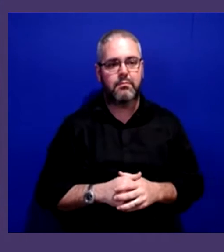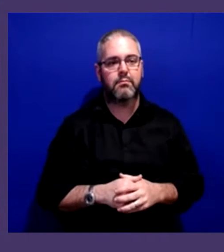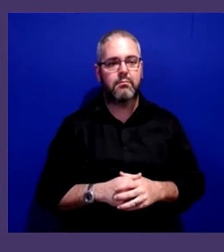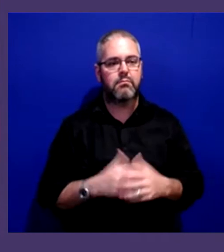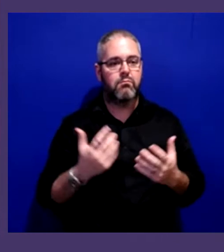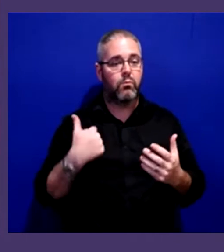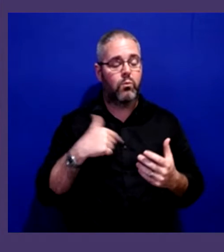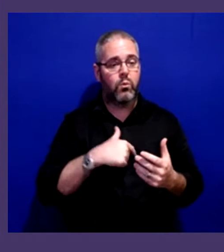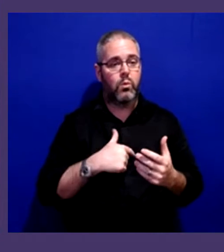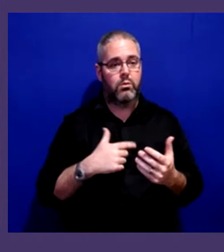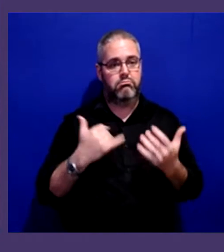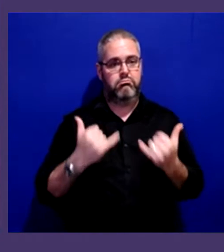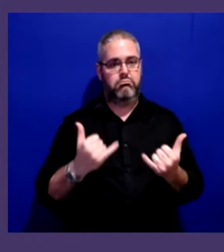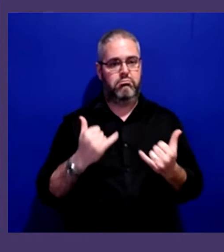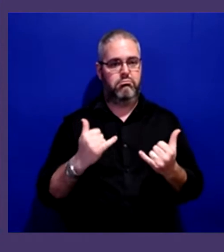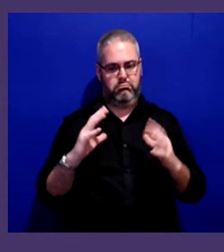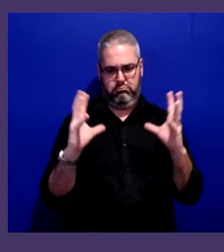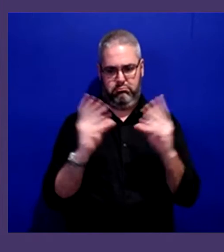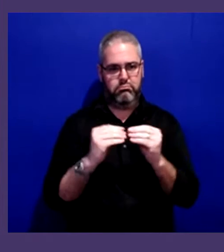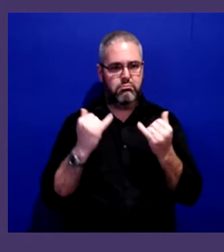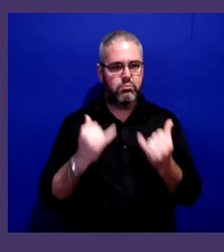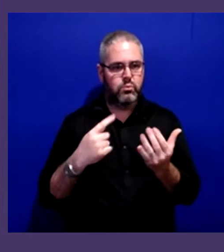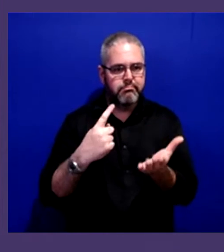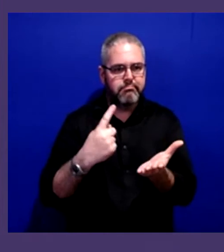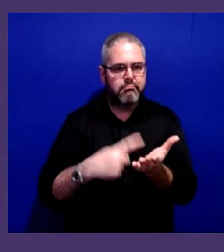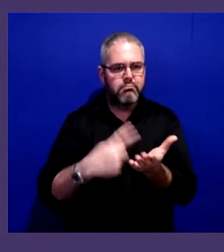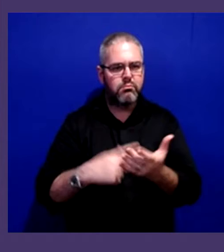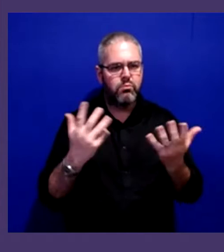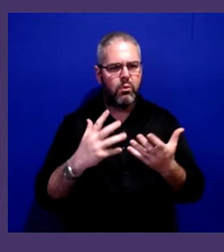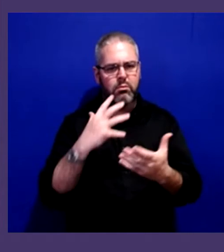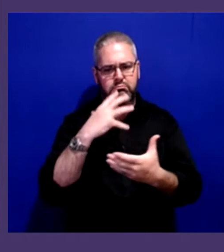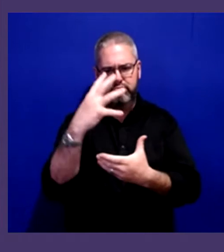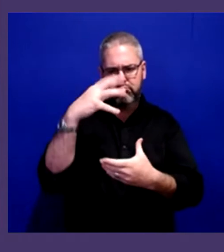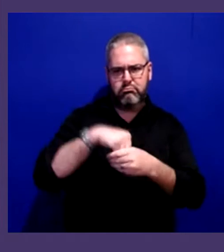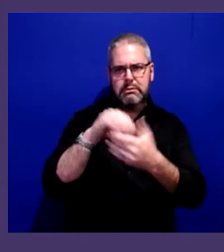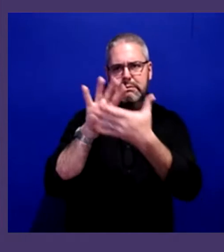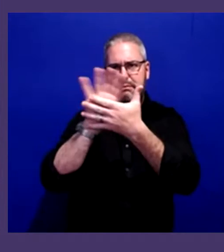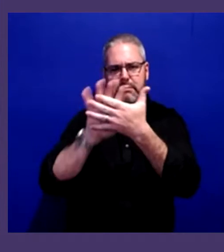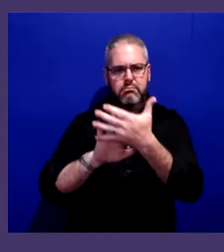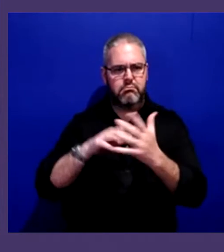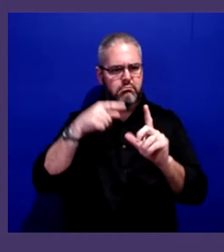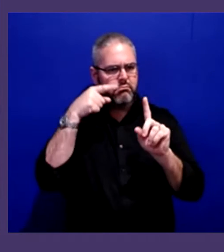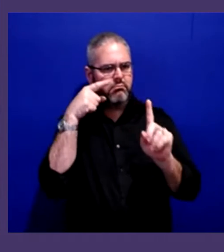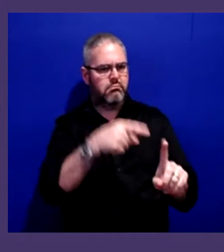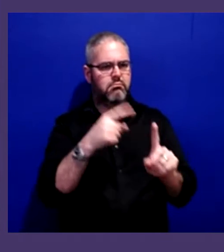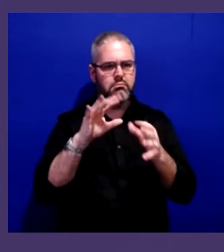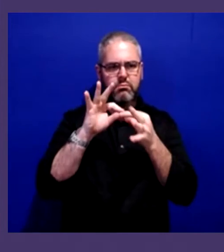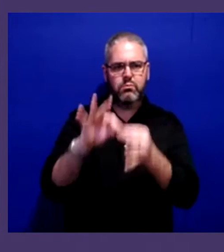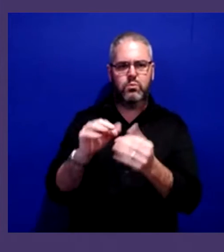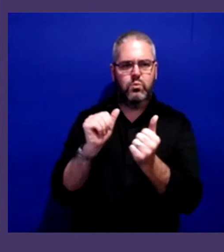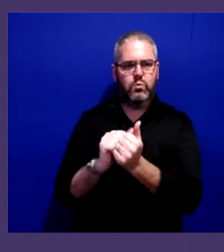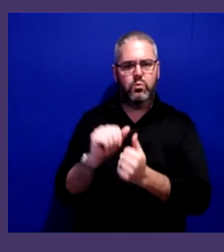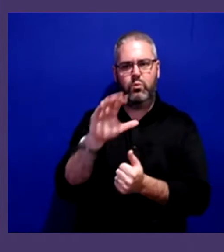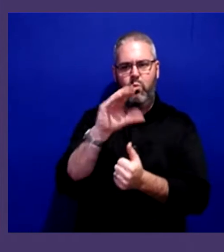What our session here today is to be talking about inclusive design and the process related to co-design and specifically focusing on designing